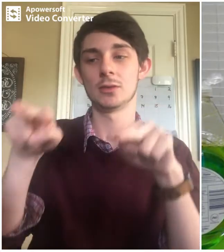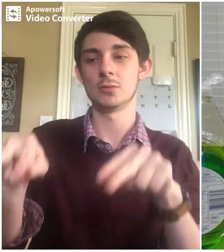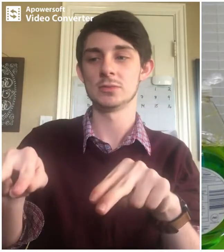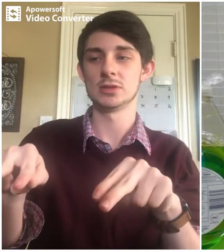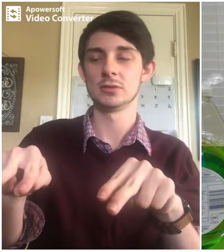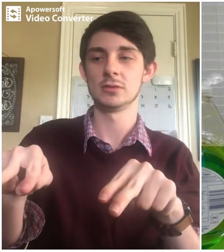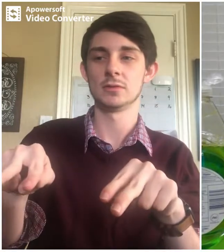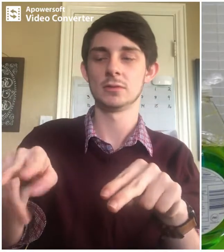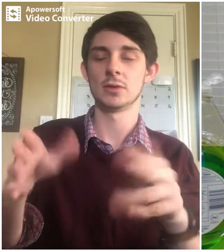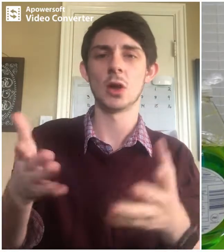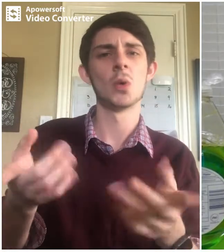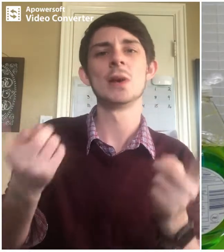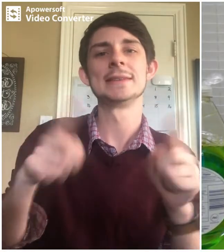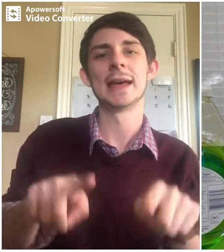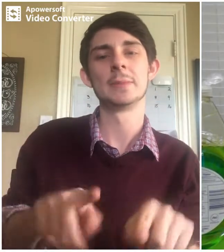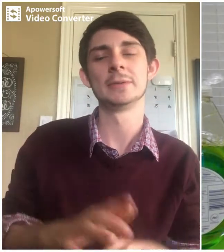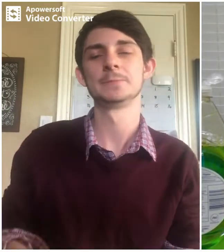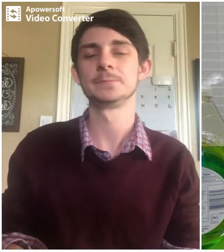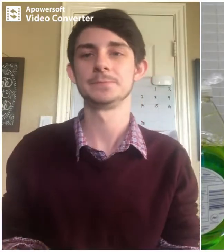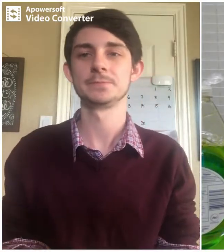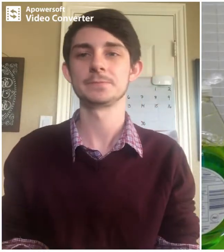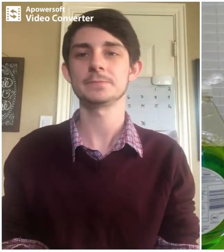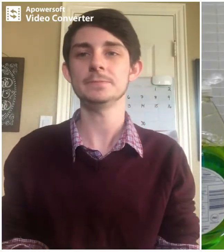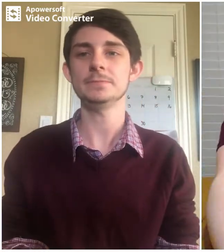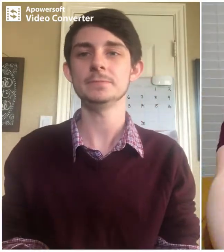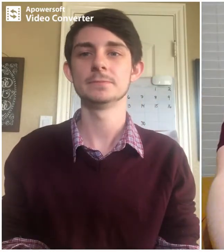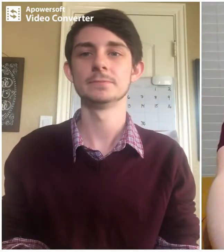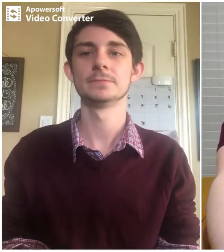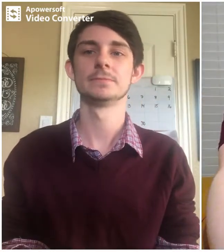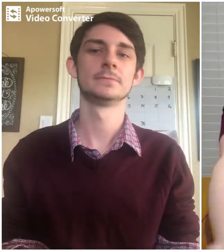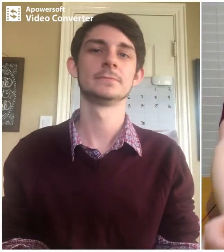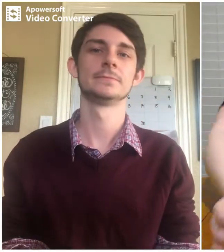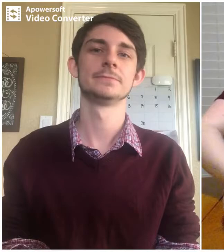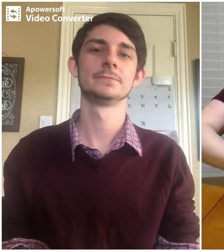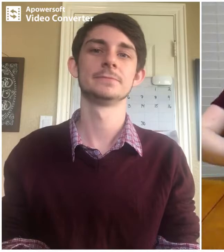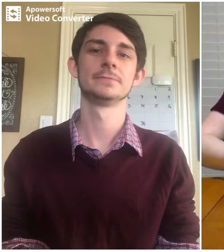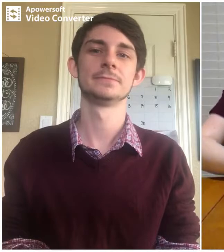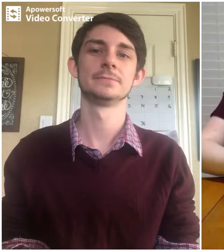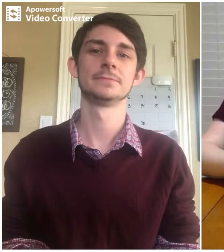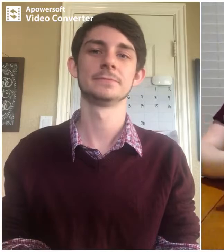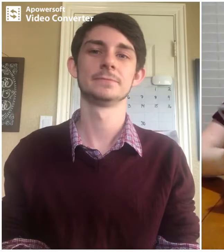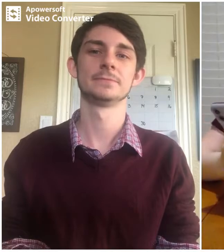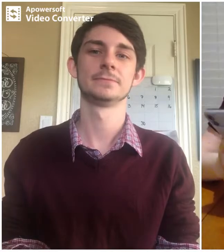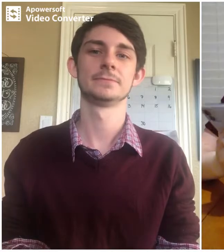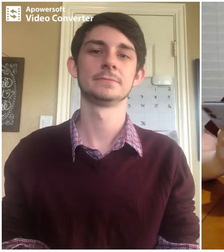come back (return) to you when ten minutes are over. Alright so my timer is just about to